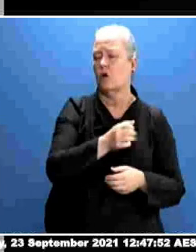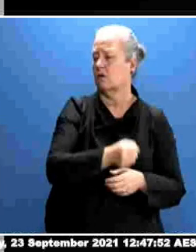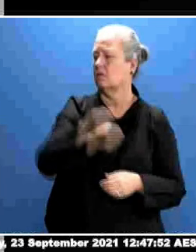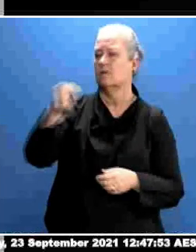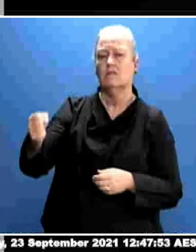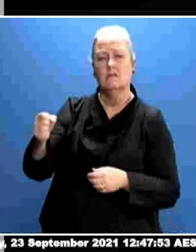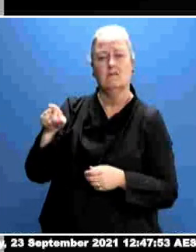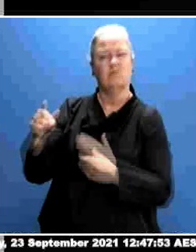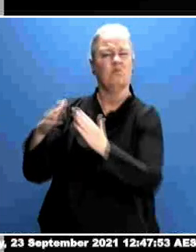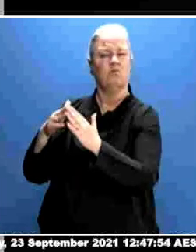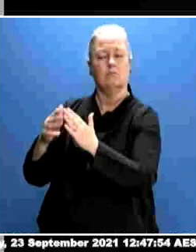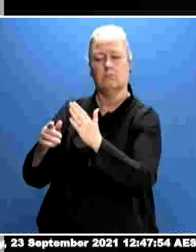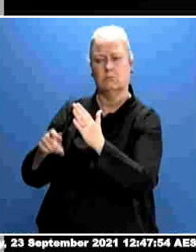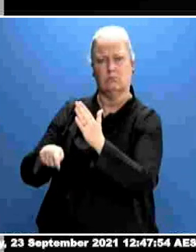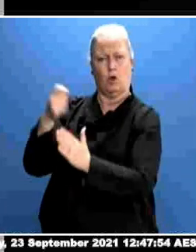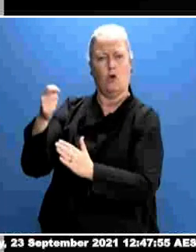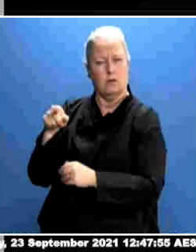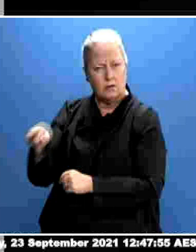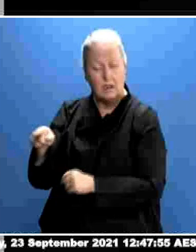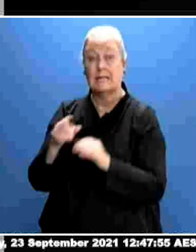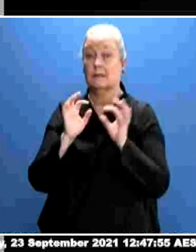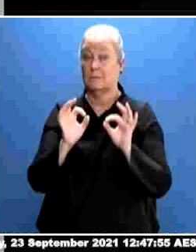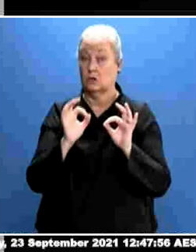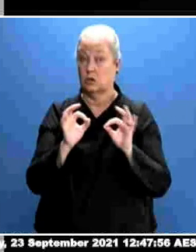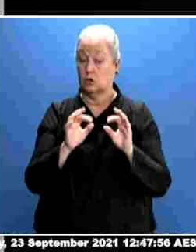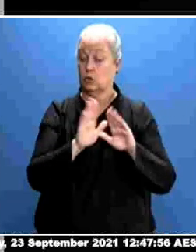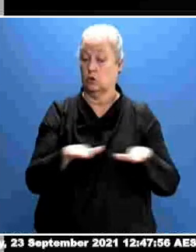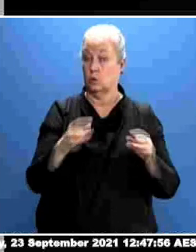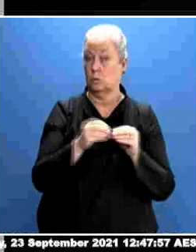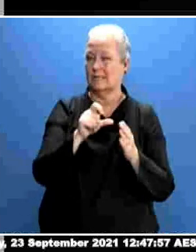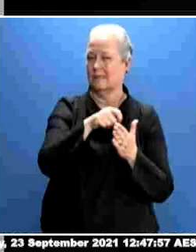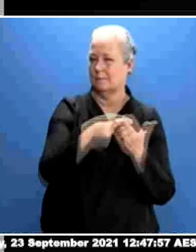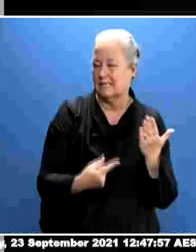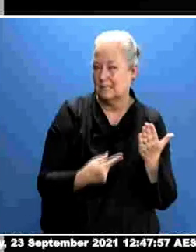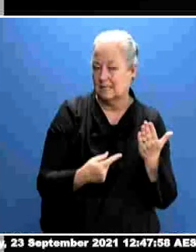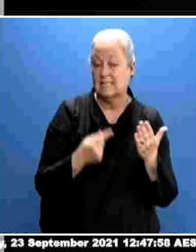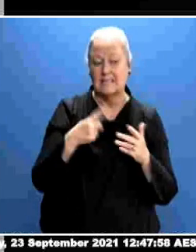with disability who may enter into the Secure Care facility, what importance